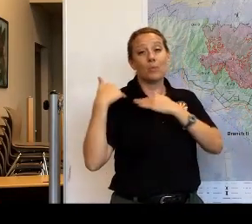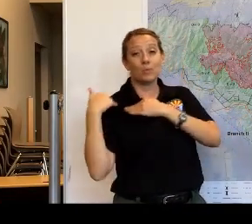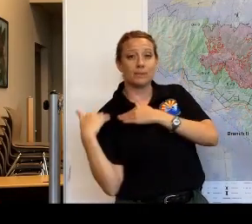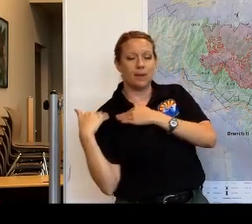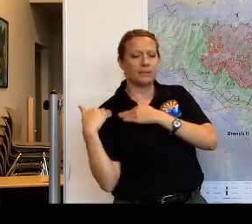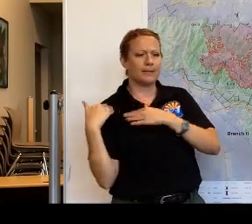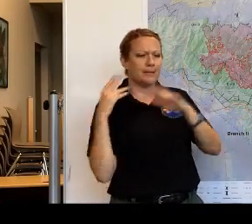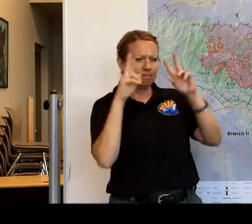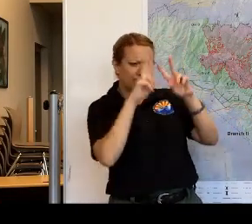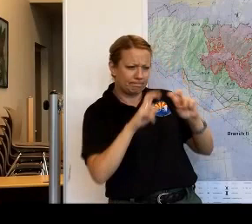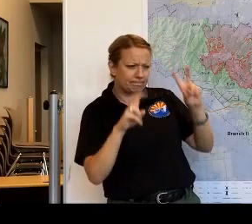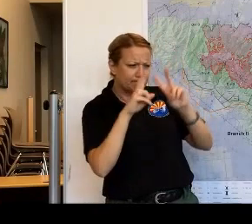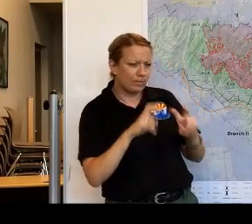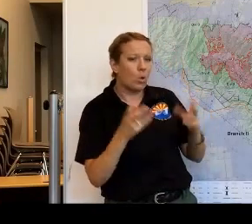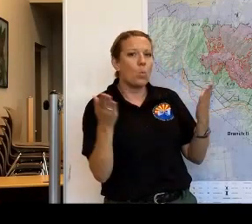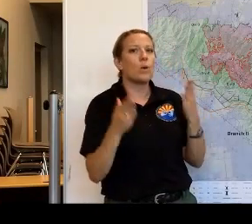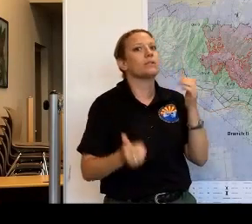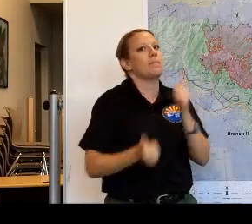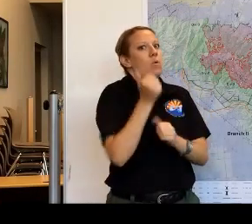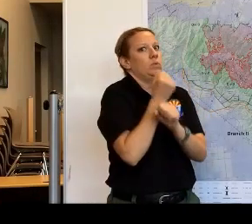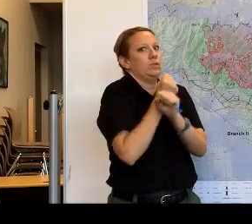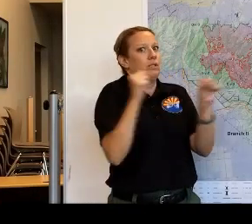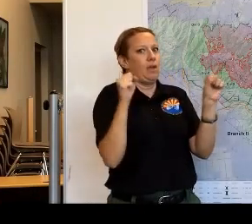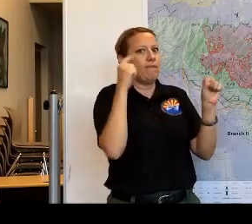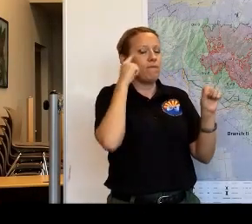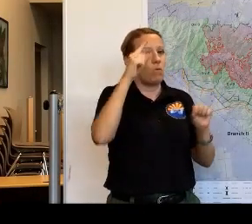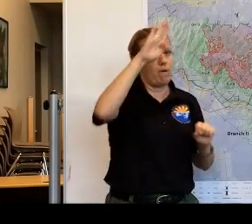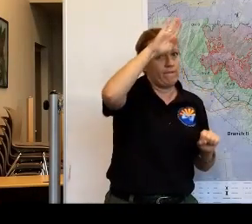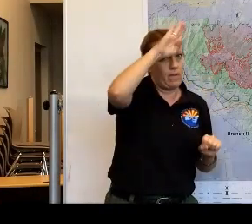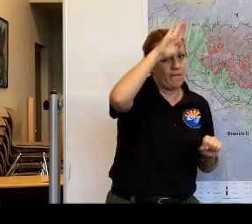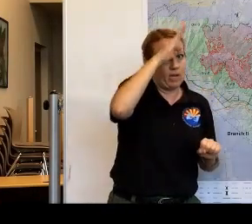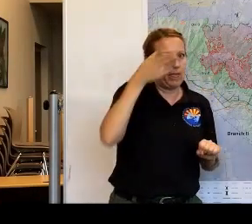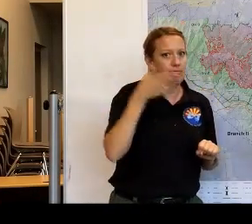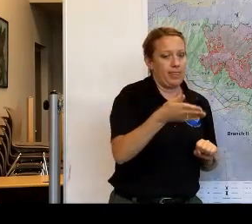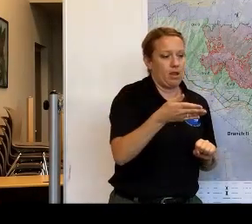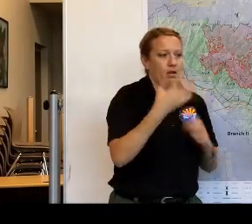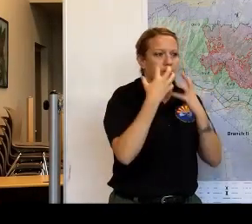behavior aspect of safety for the firefighters and not put them, hopefully